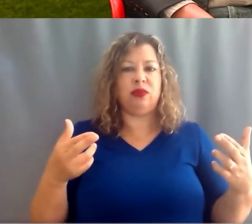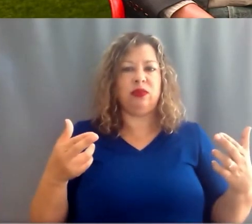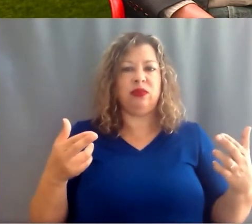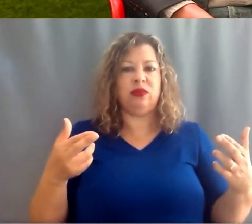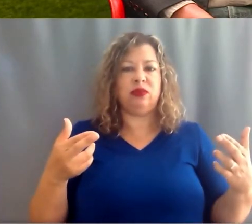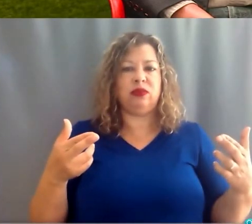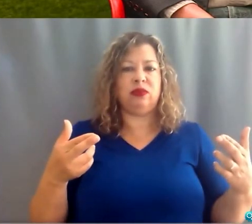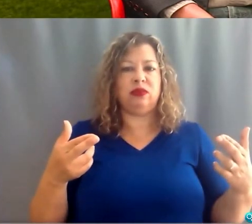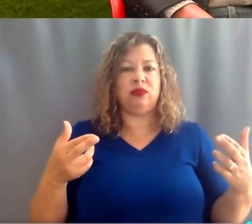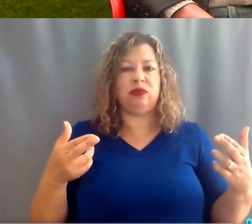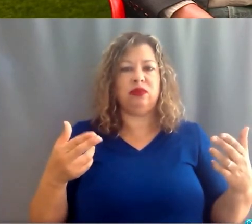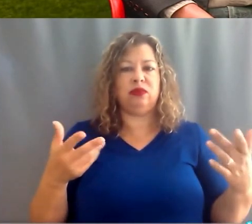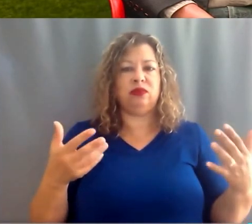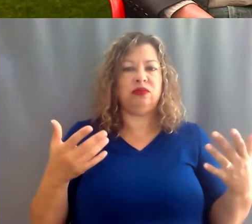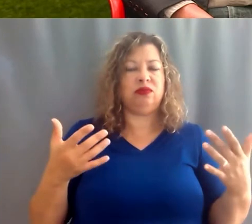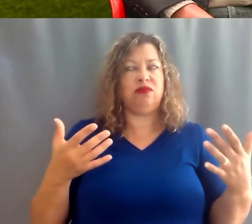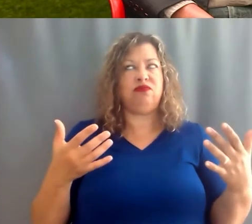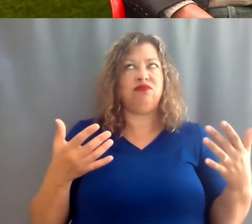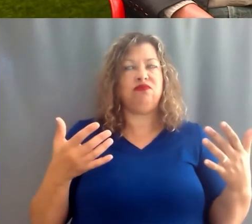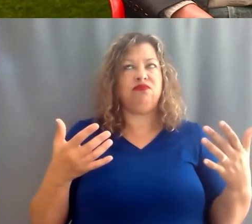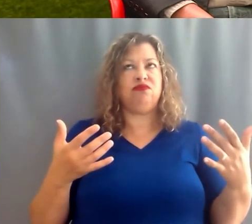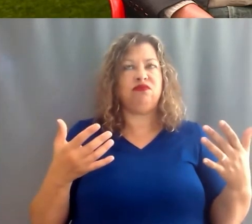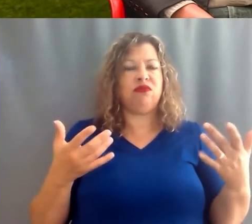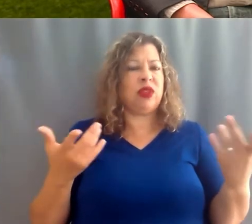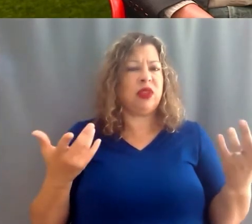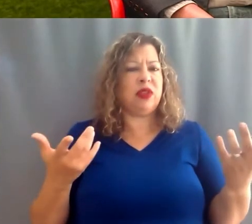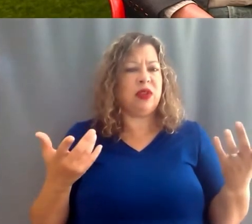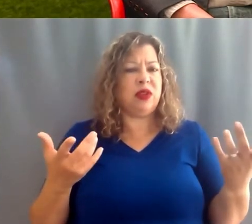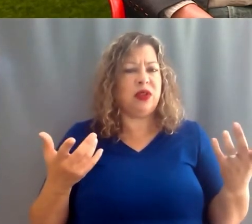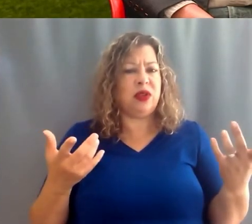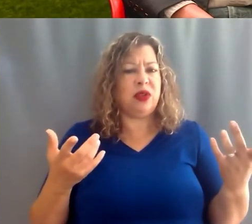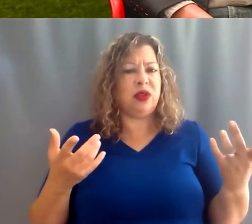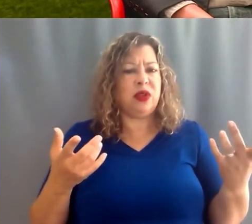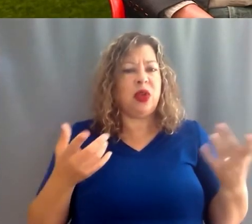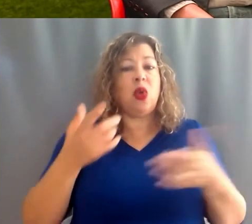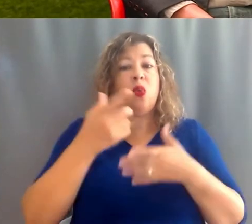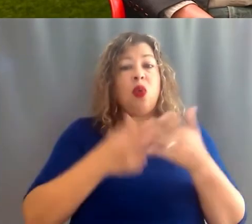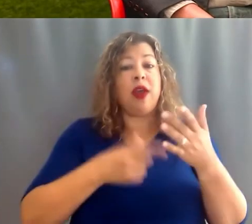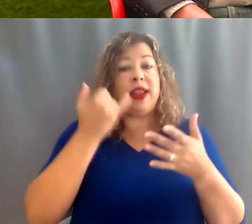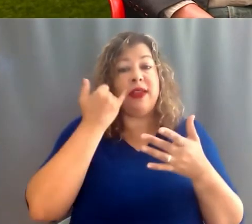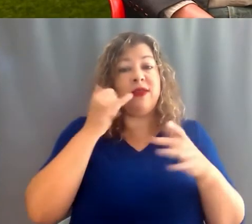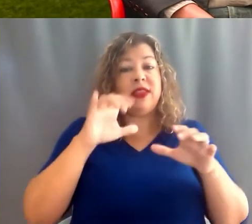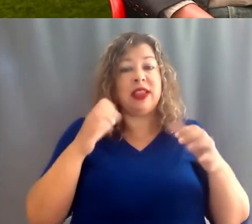What if the classroom stays put and the teachers move? So you make it your own classroom.